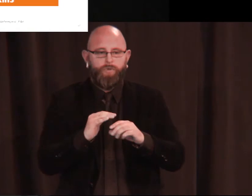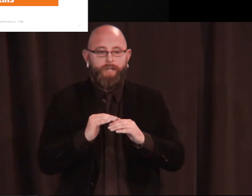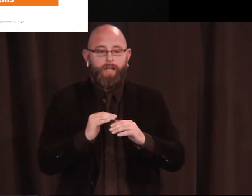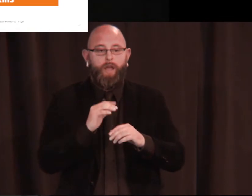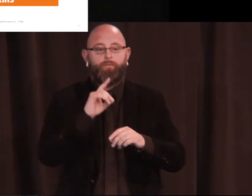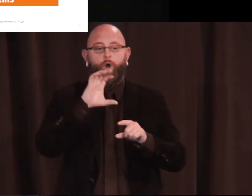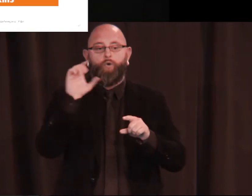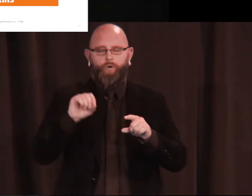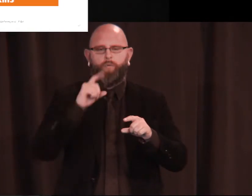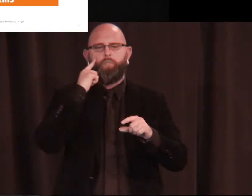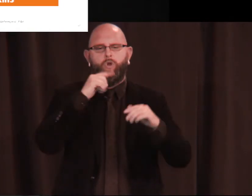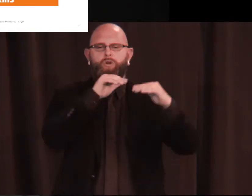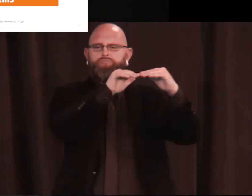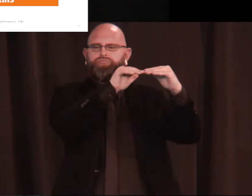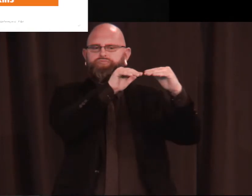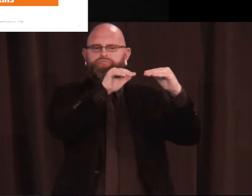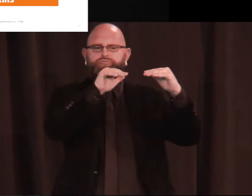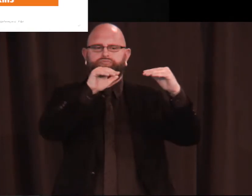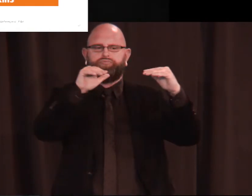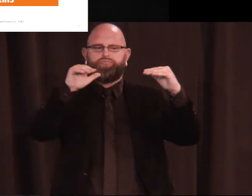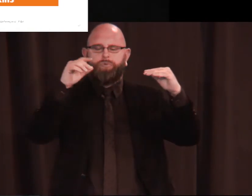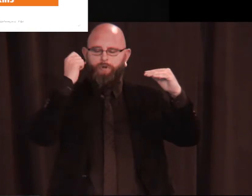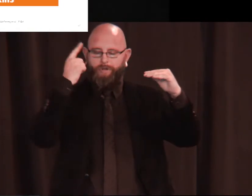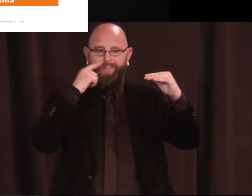Because they're making 12-month gain in 12-months' time, and, so, at 3 years of age,